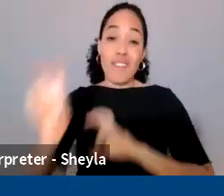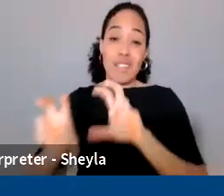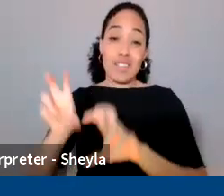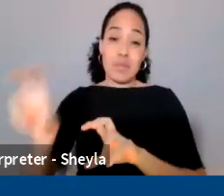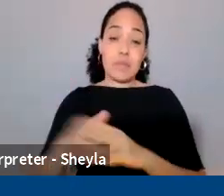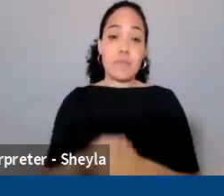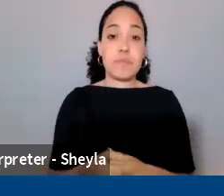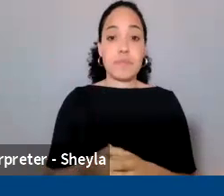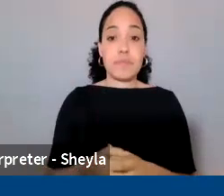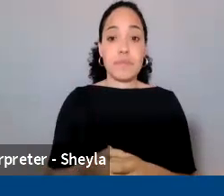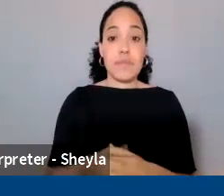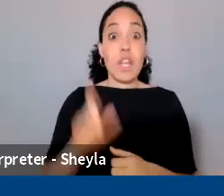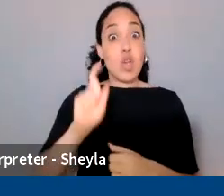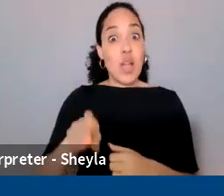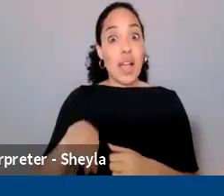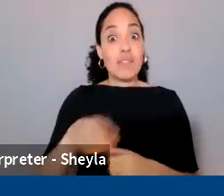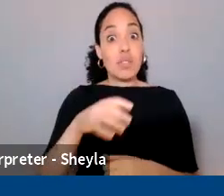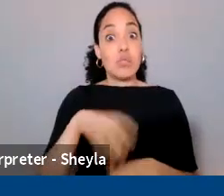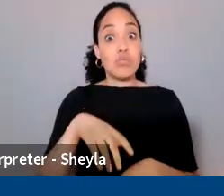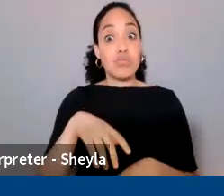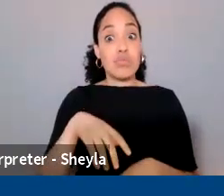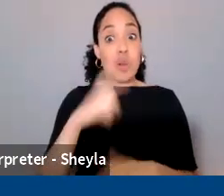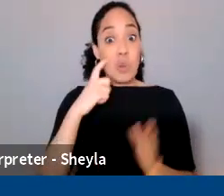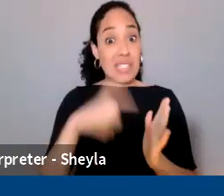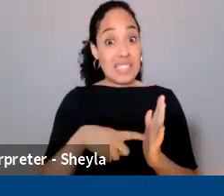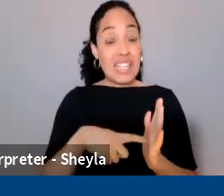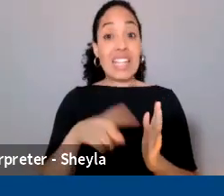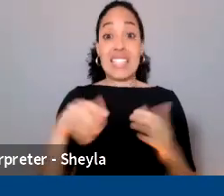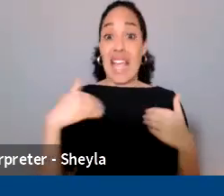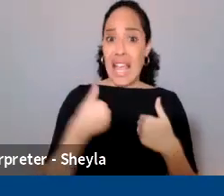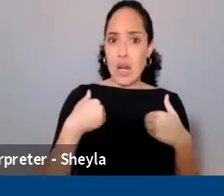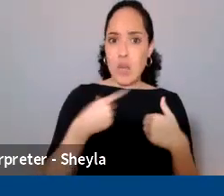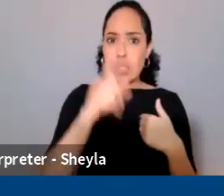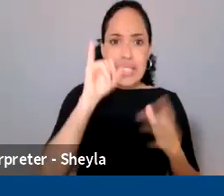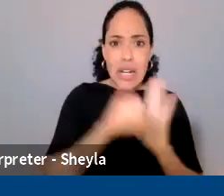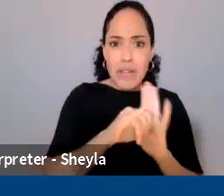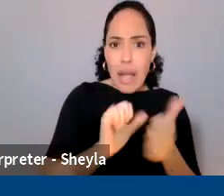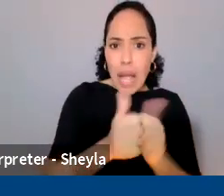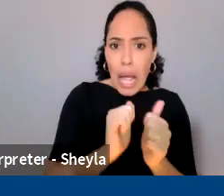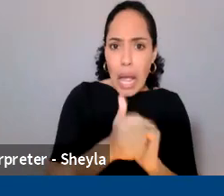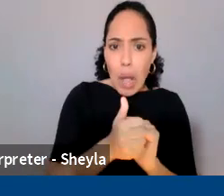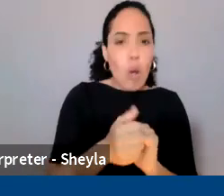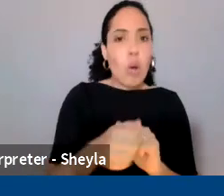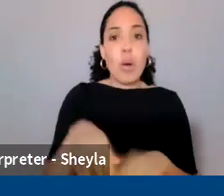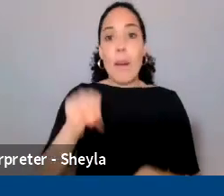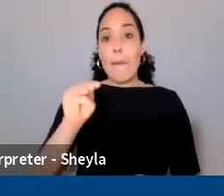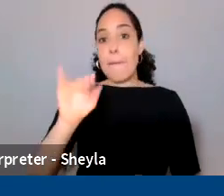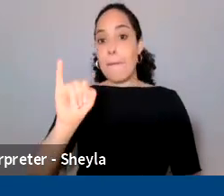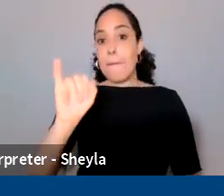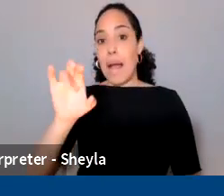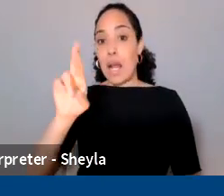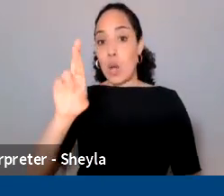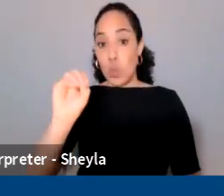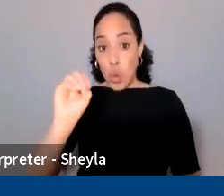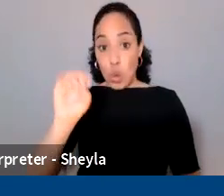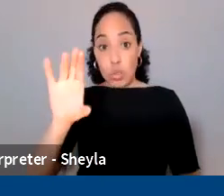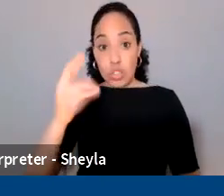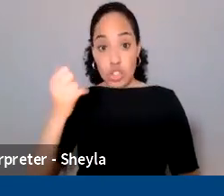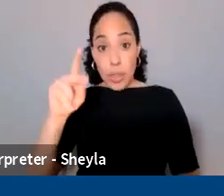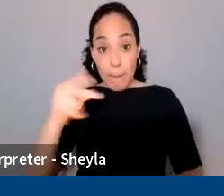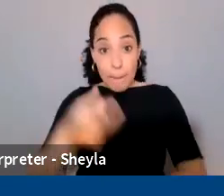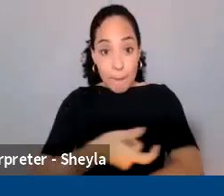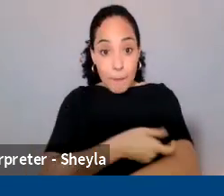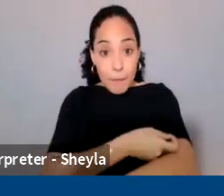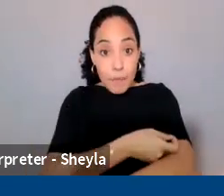identified by microchips brands tattoos all sorts of things and if they aren't identified um before